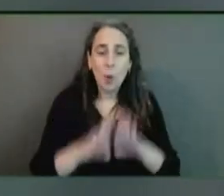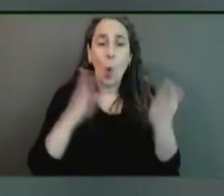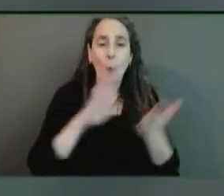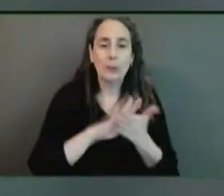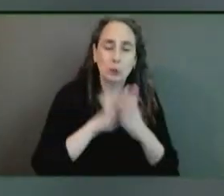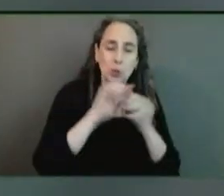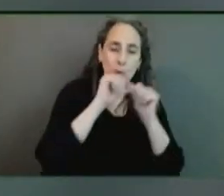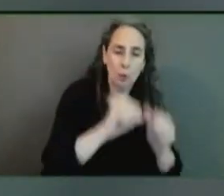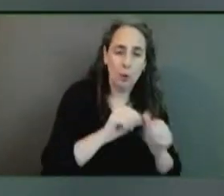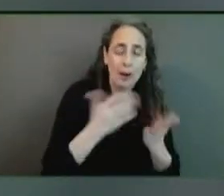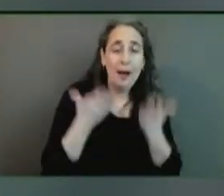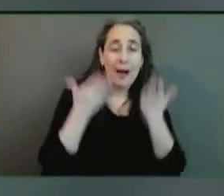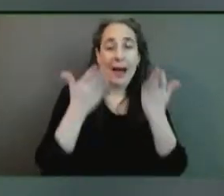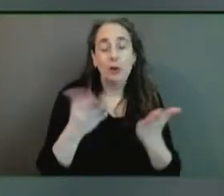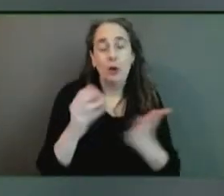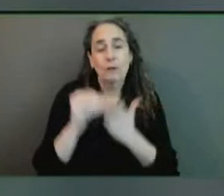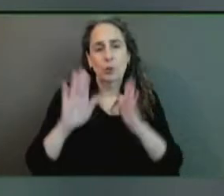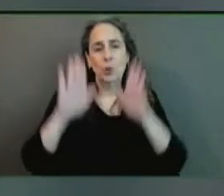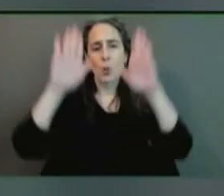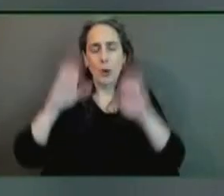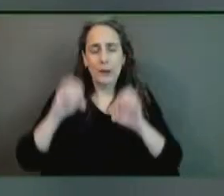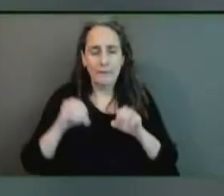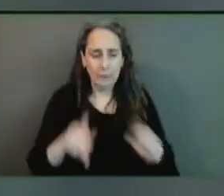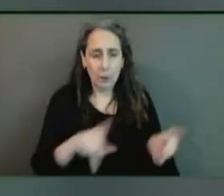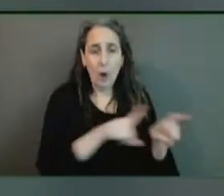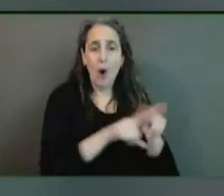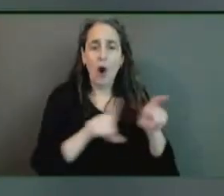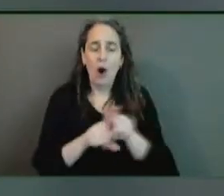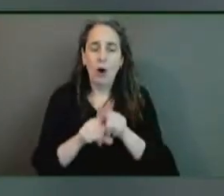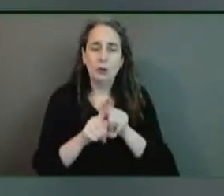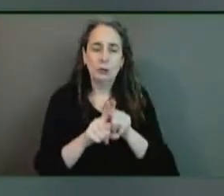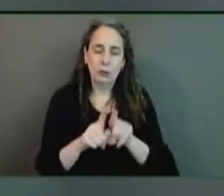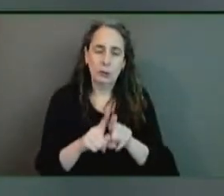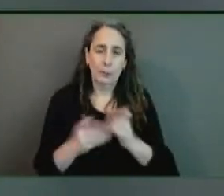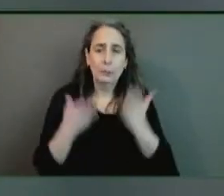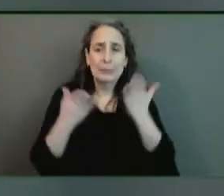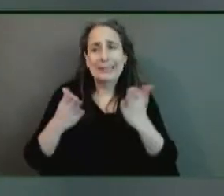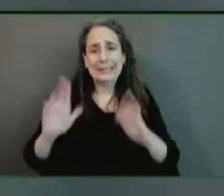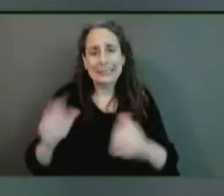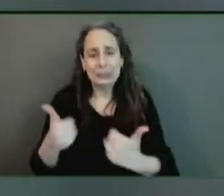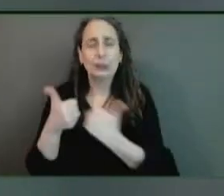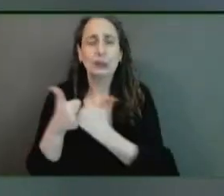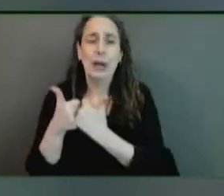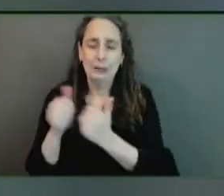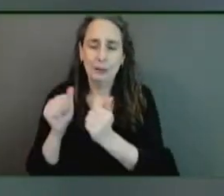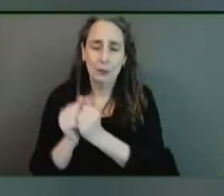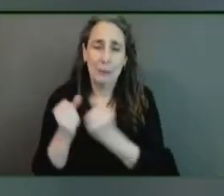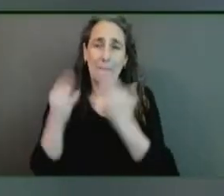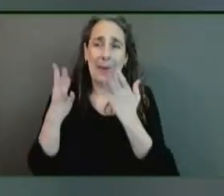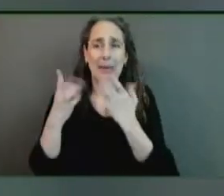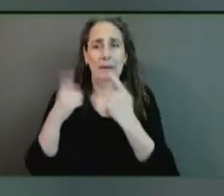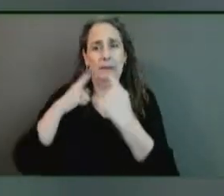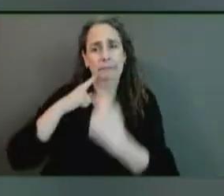hearing about our attempts to keep schools open and have offered students great opportunities while also